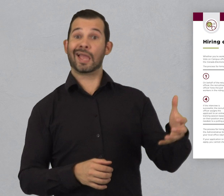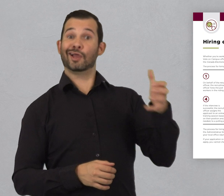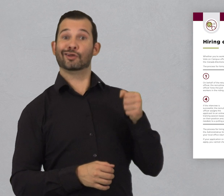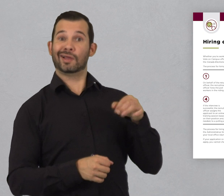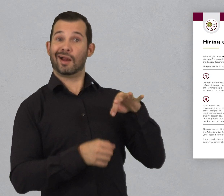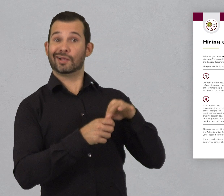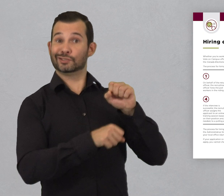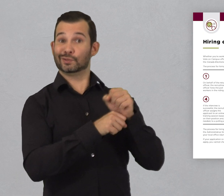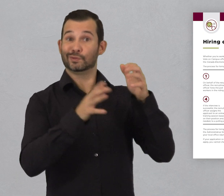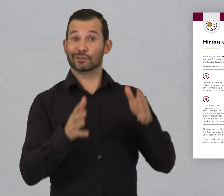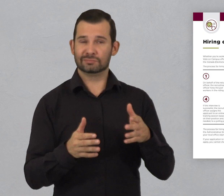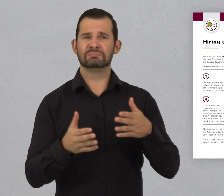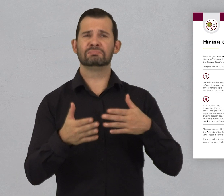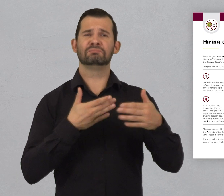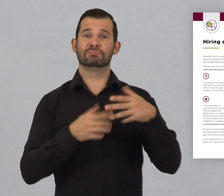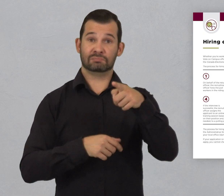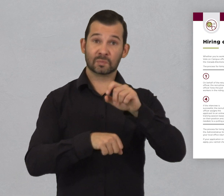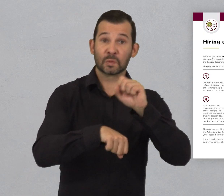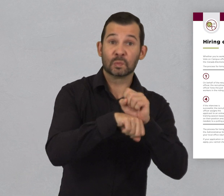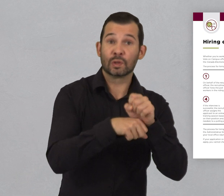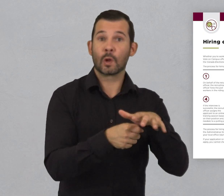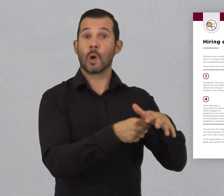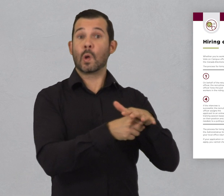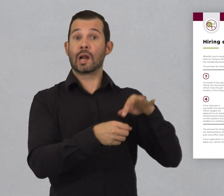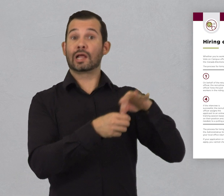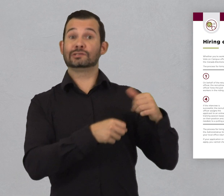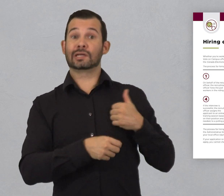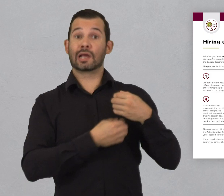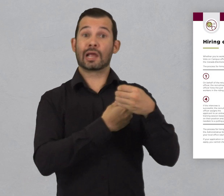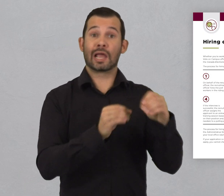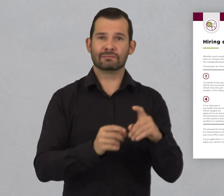Hiring election workers Whether you’re working at a local Elections